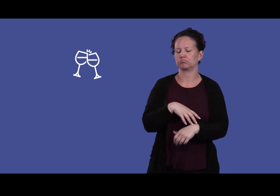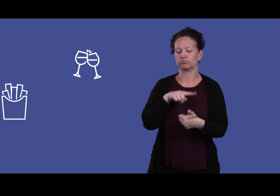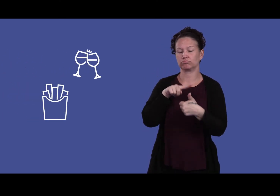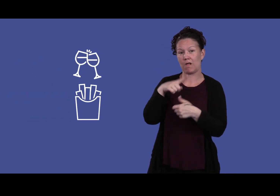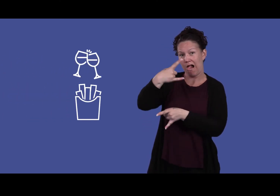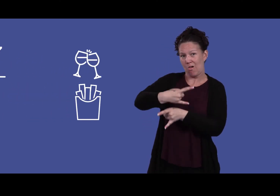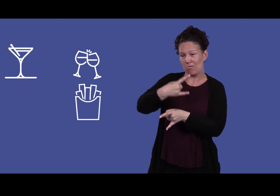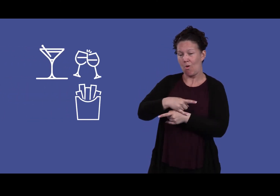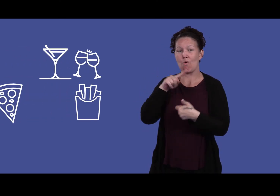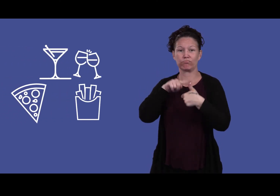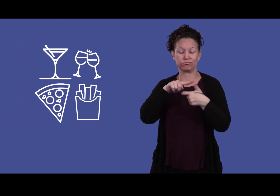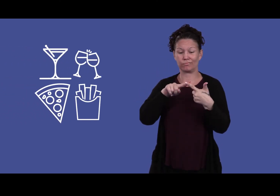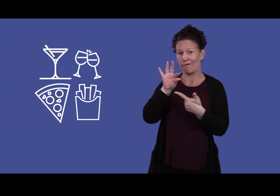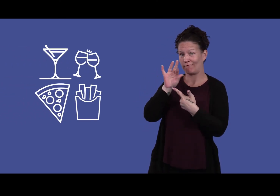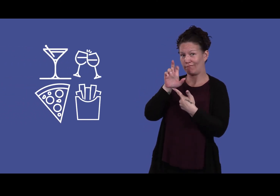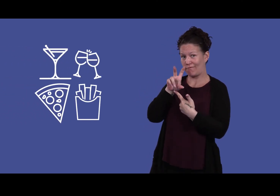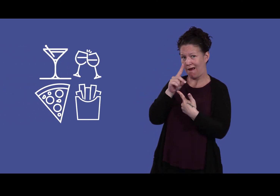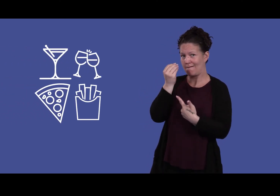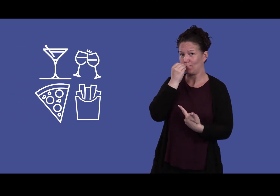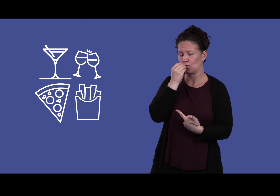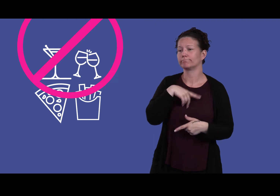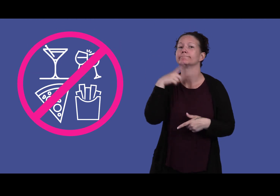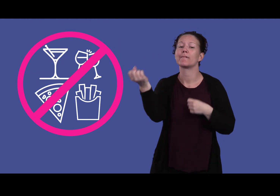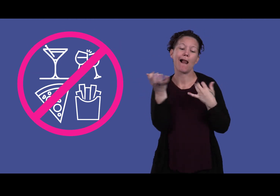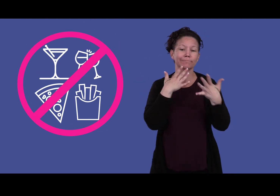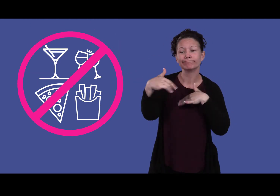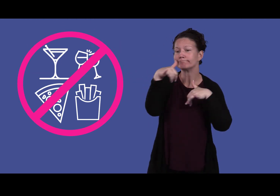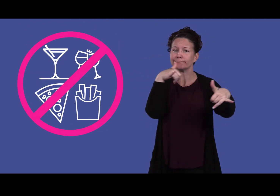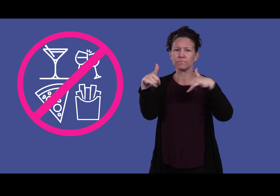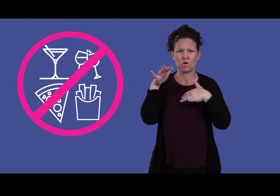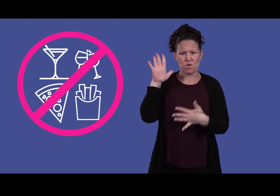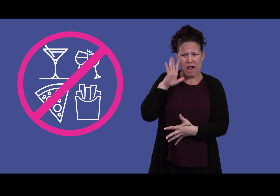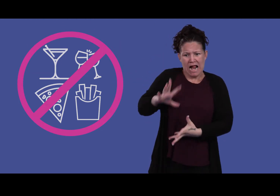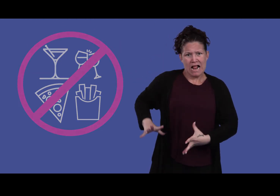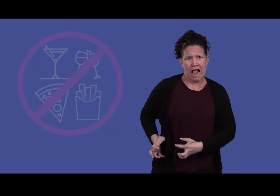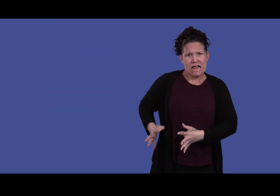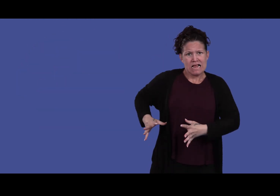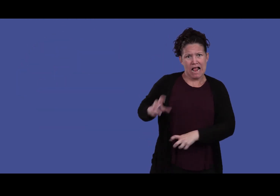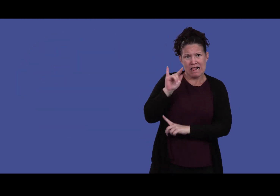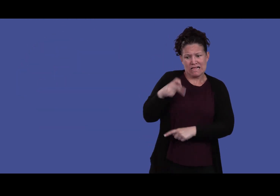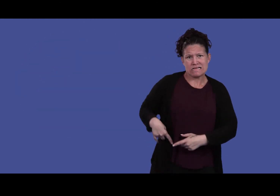and by avoiding alcohol, and unhealthy fatty or fried food. These make your liver work extra hard,